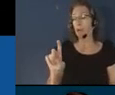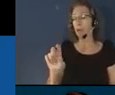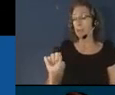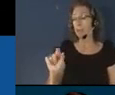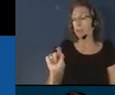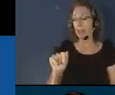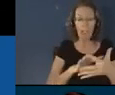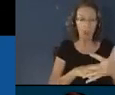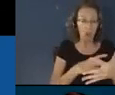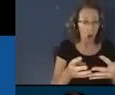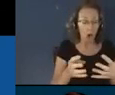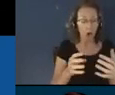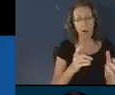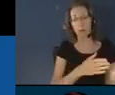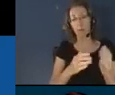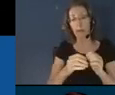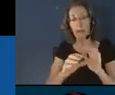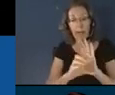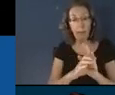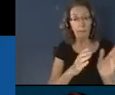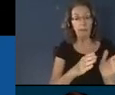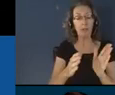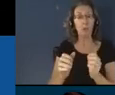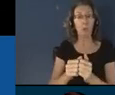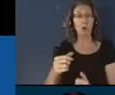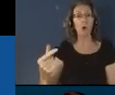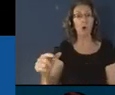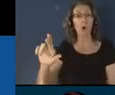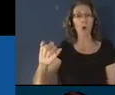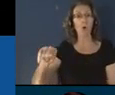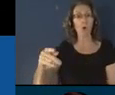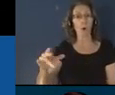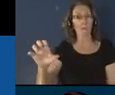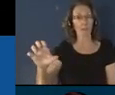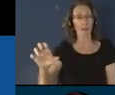image to to some sort of graphic. I just think it's really important that a lot of times people